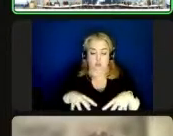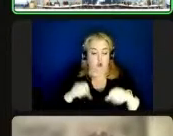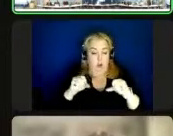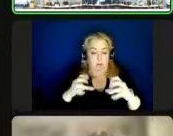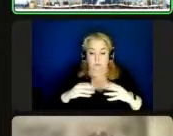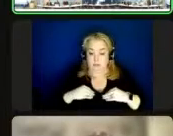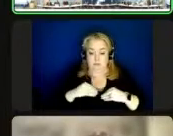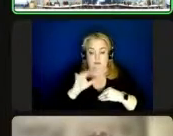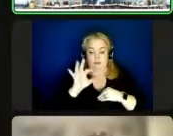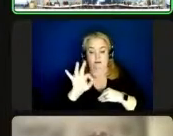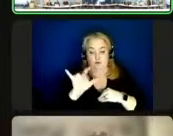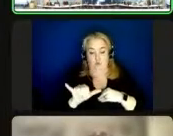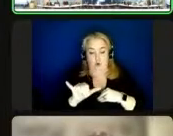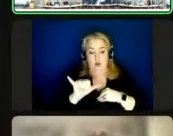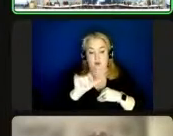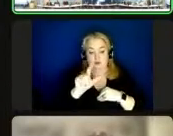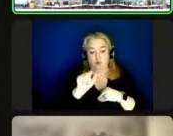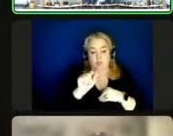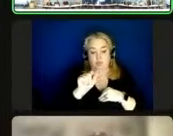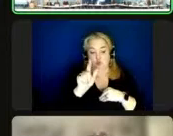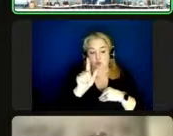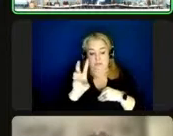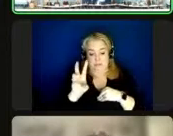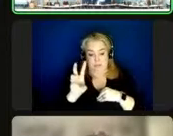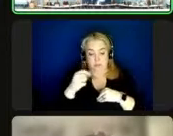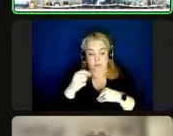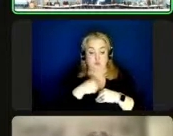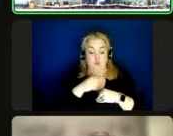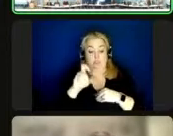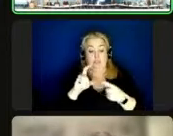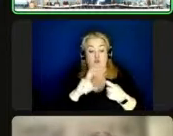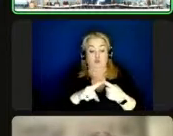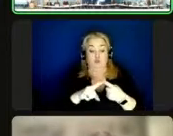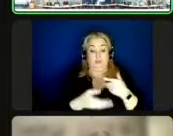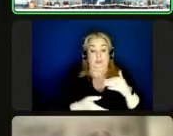THE CITY IS REQUIRED TO ADOPT A BALANCED BUDGET WITH OUR CORRECTION.